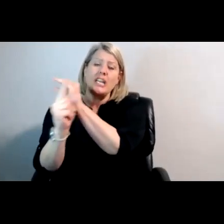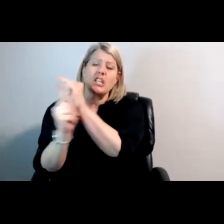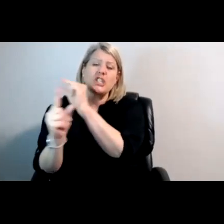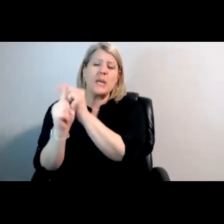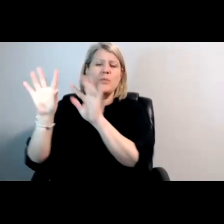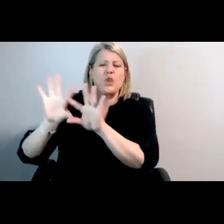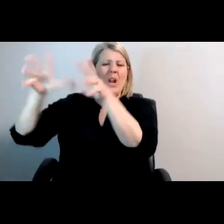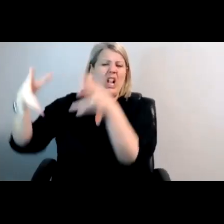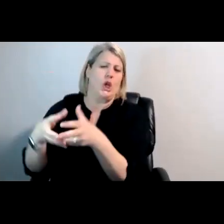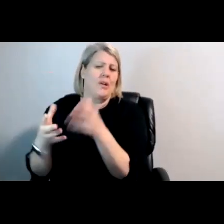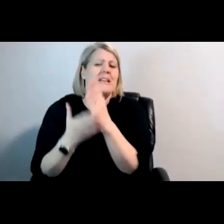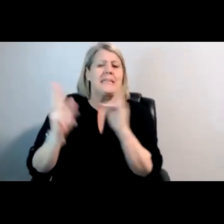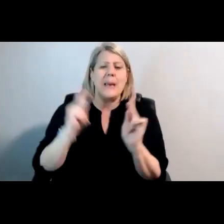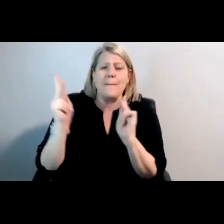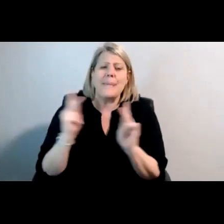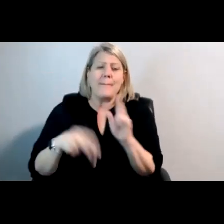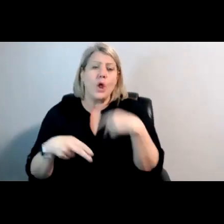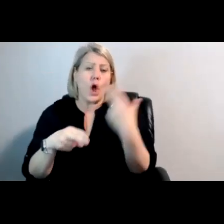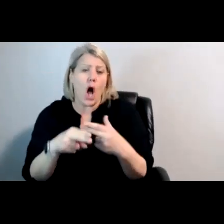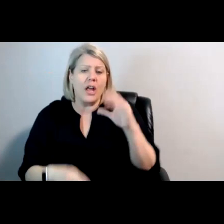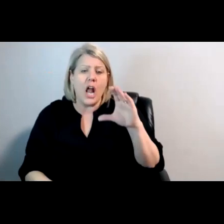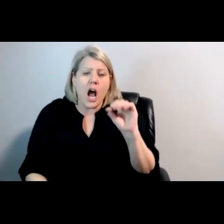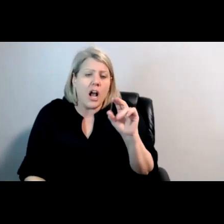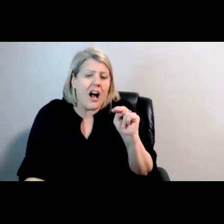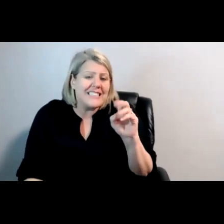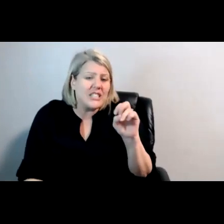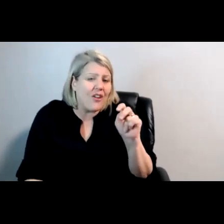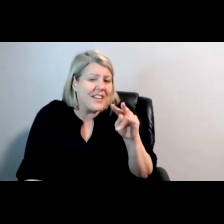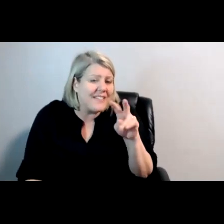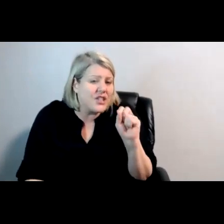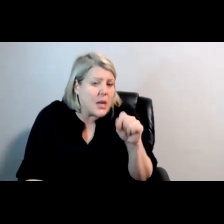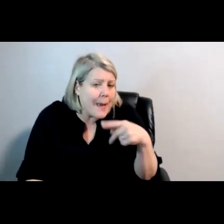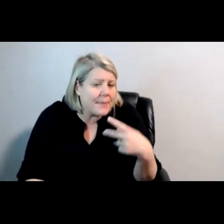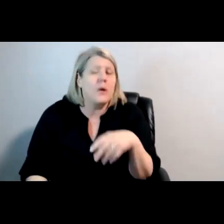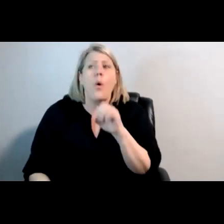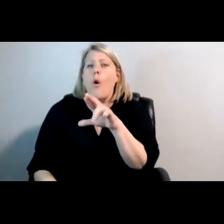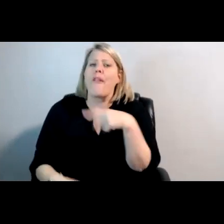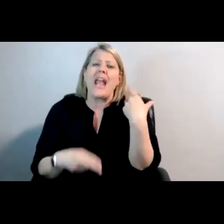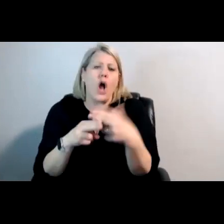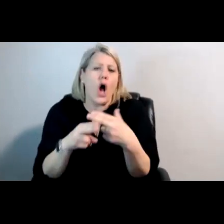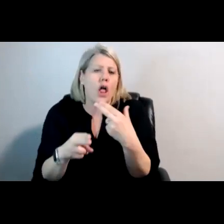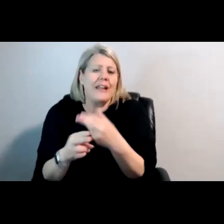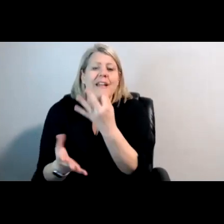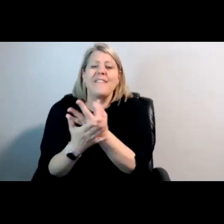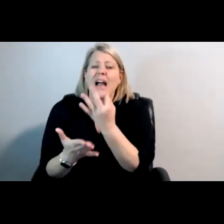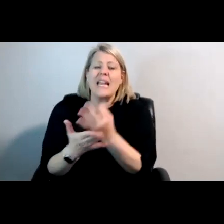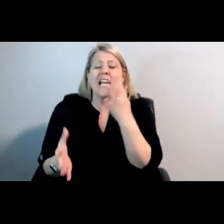Some states call it conservatorship. Some states call it guardianship, and they call the financial decision-maker a conservator.